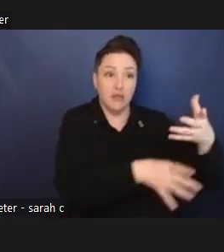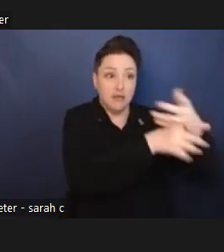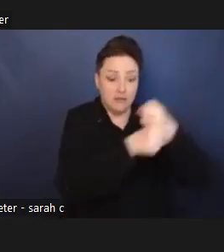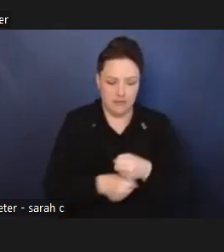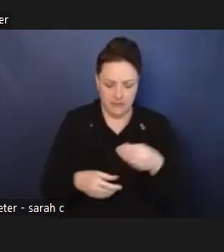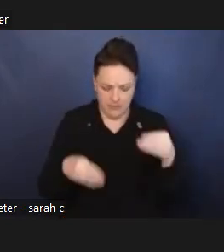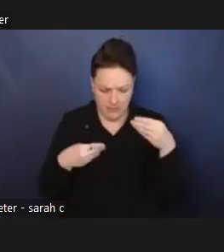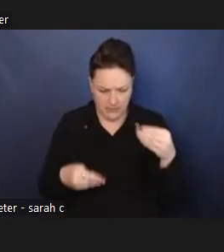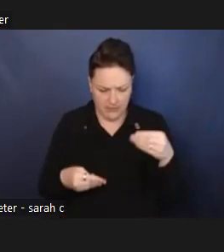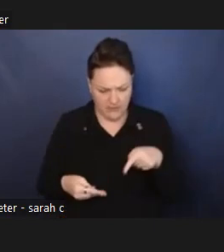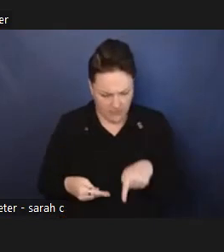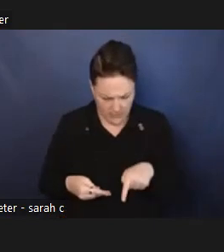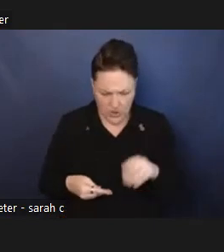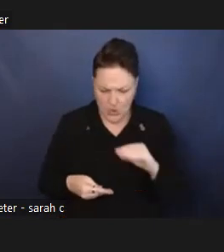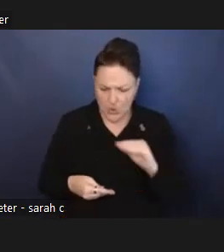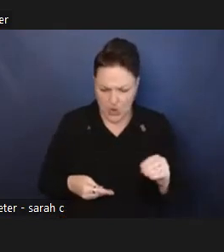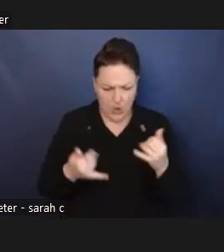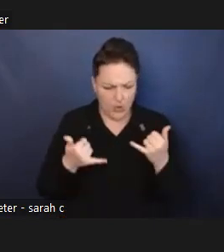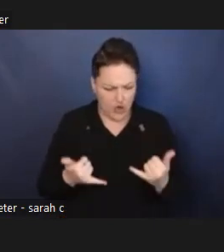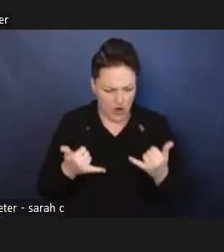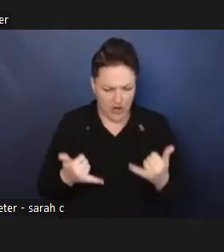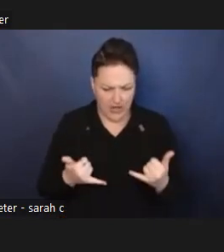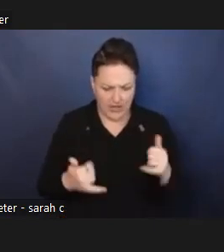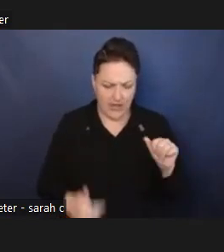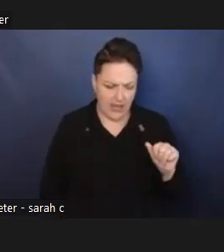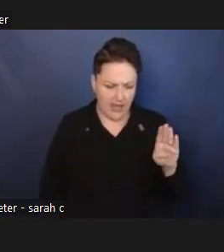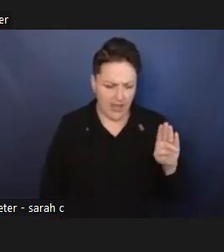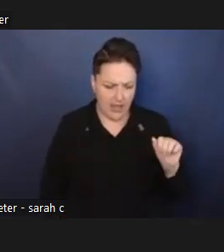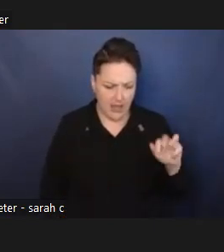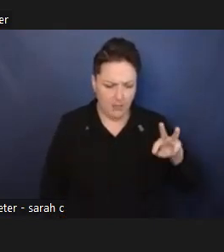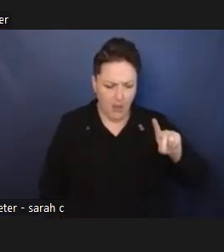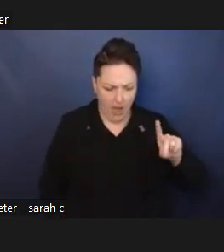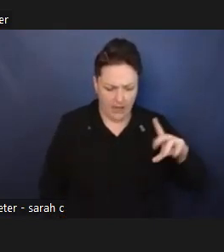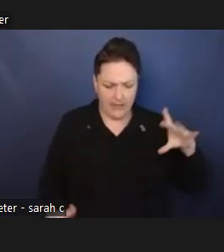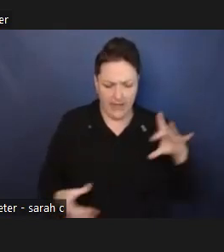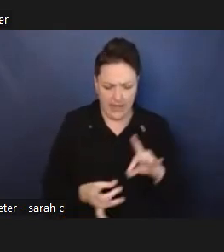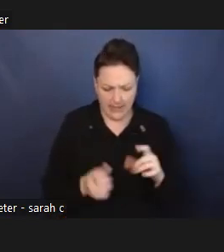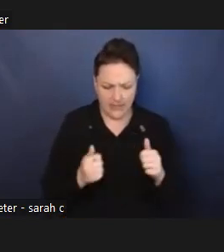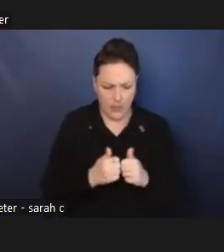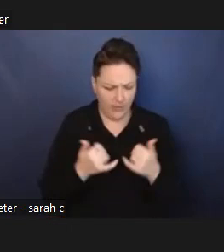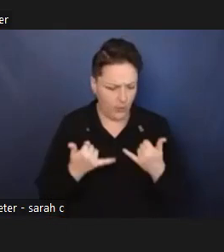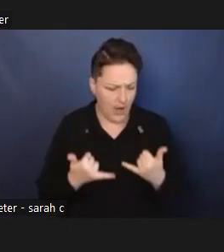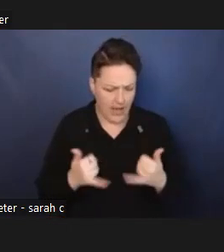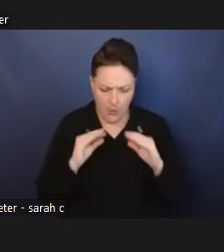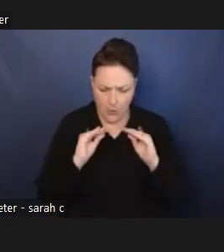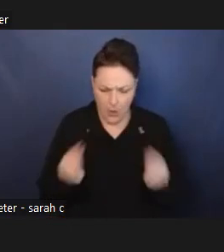at this time. It's been a couple months so they lost their snap they don't have a step in path